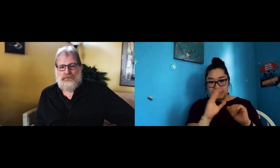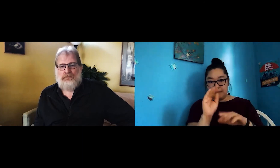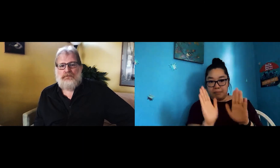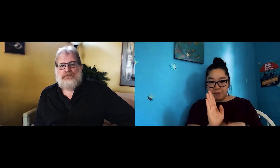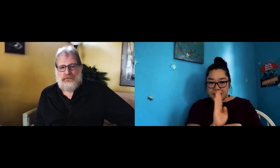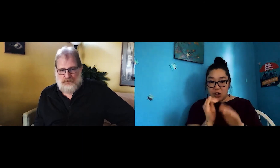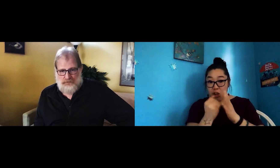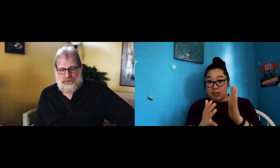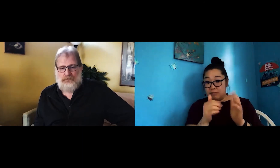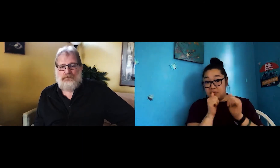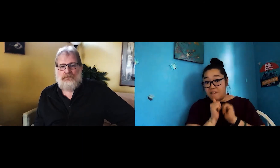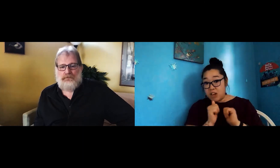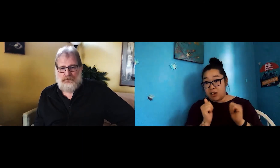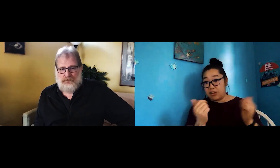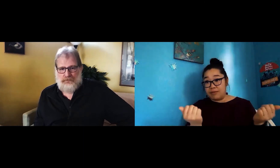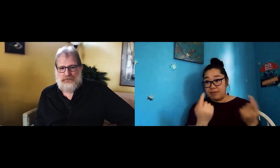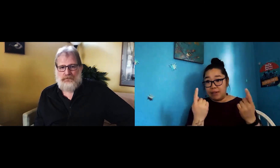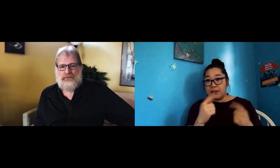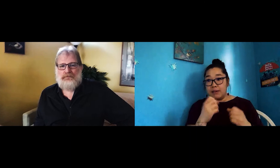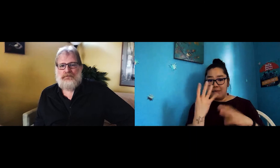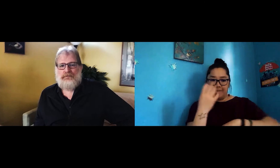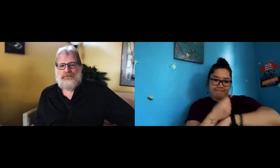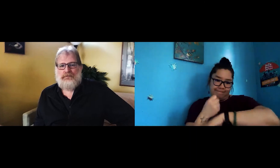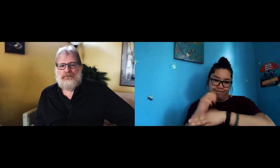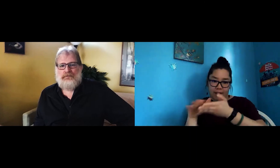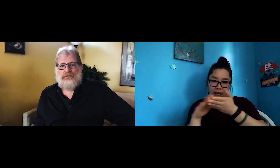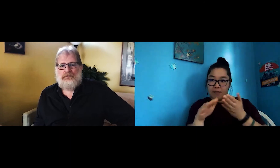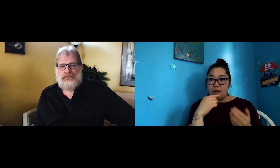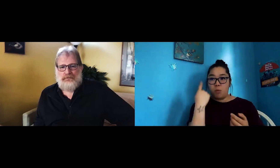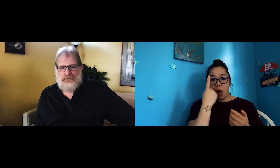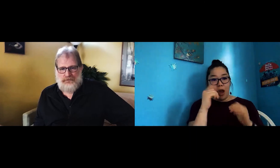arts. Many theaters, small businesses, arts organizations are suffering. Companies have